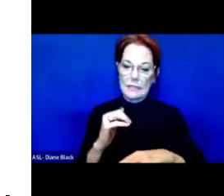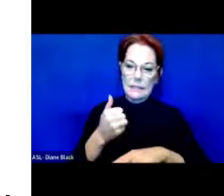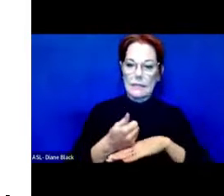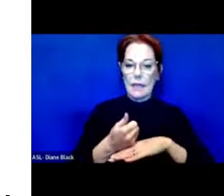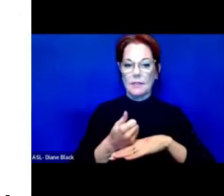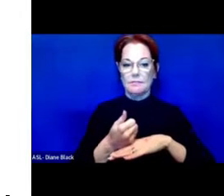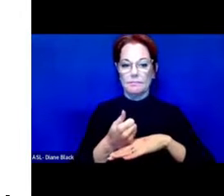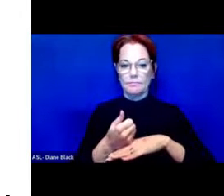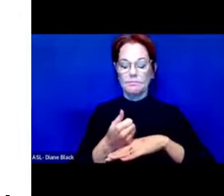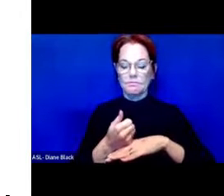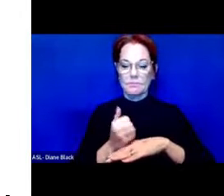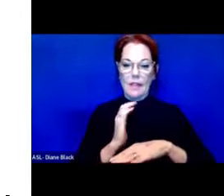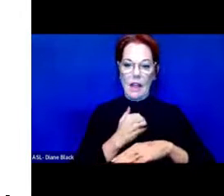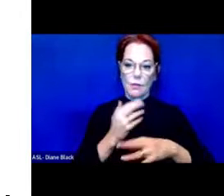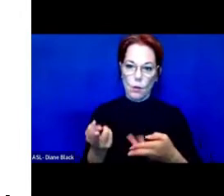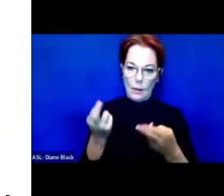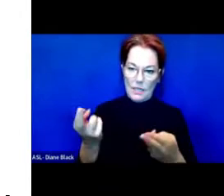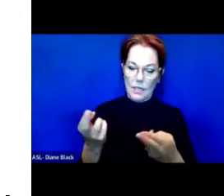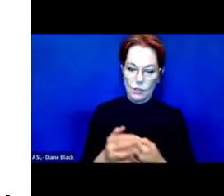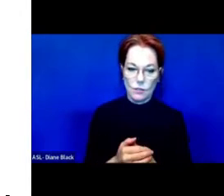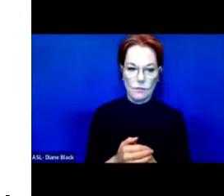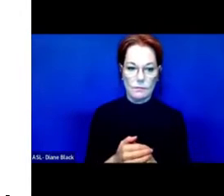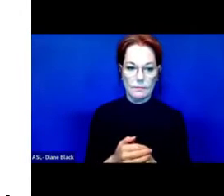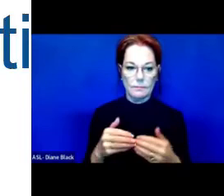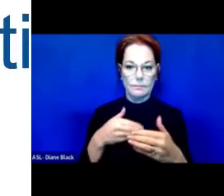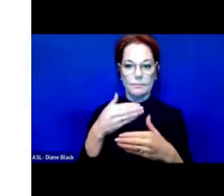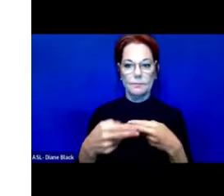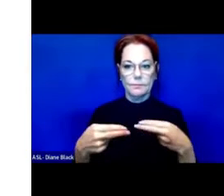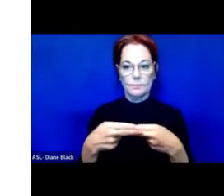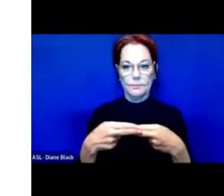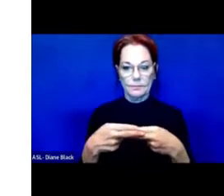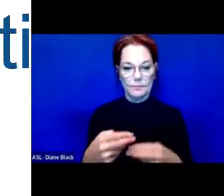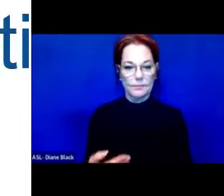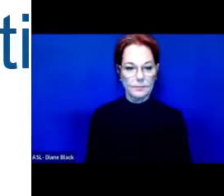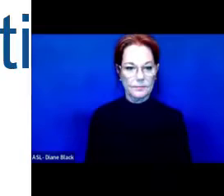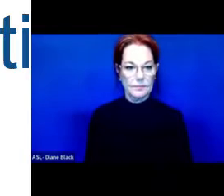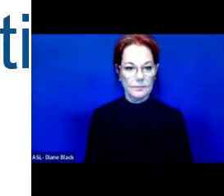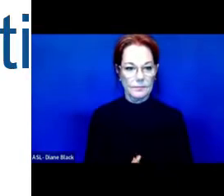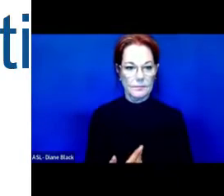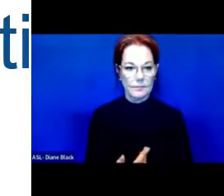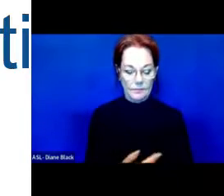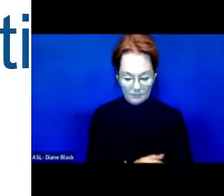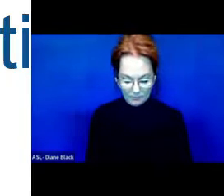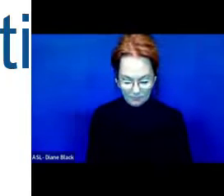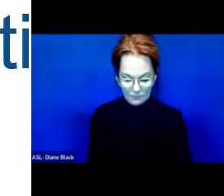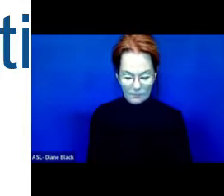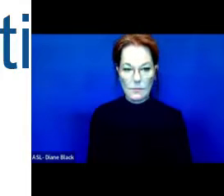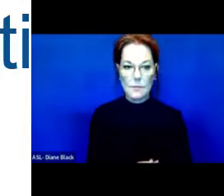generated from there. Next slide, please. So our findings